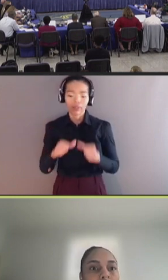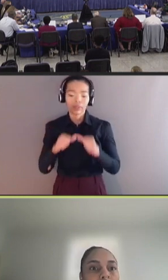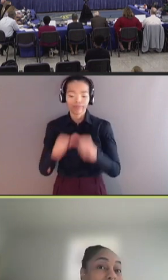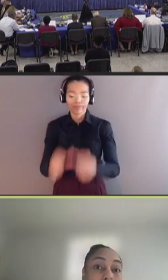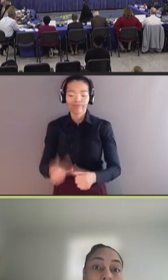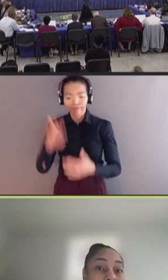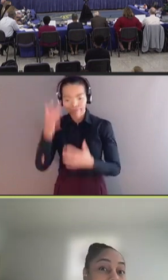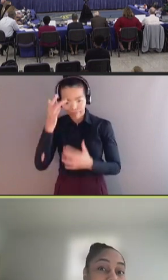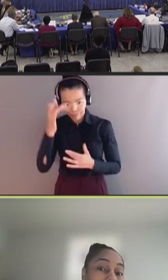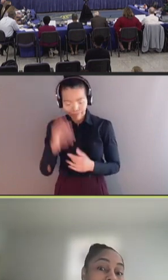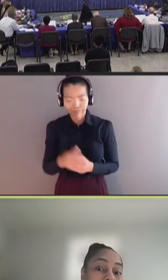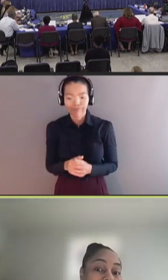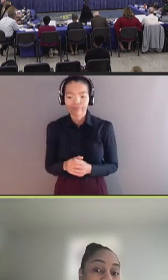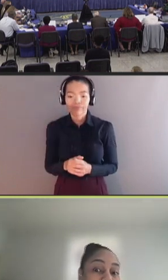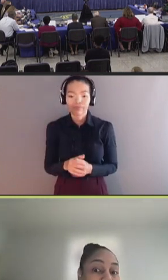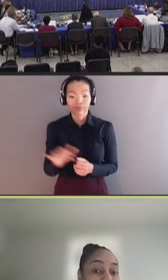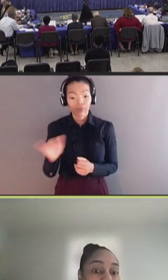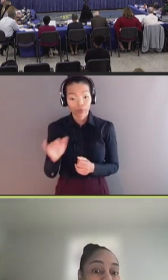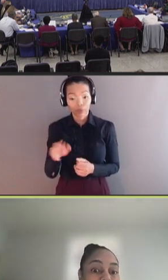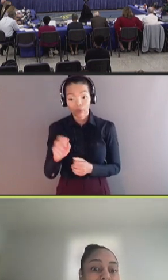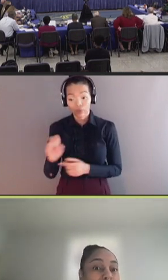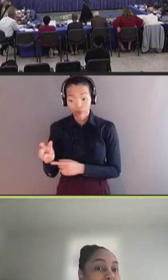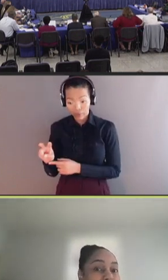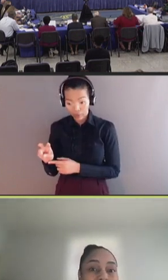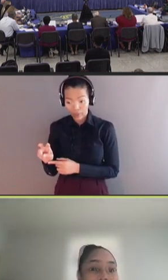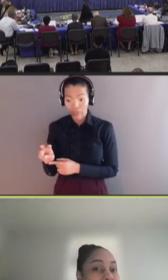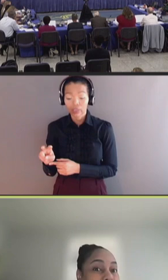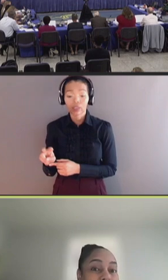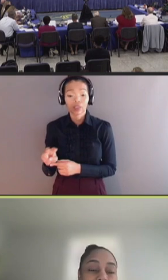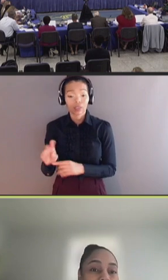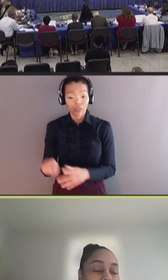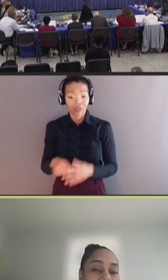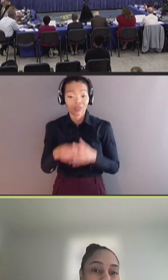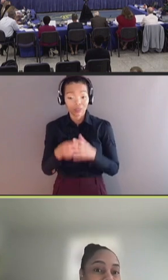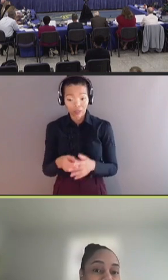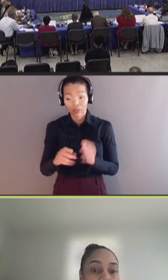And you know, RSV recently came to market. And so, there's just understandably,